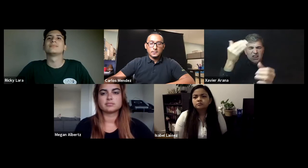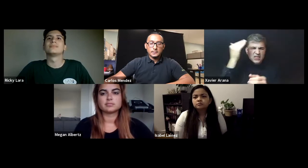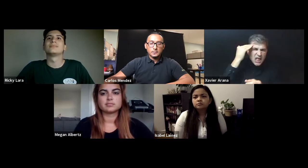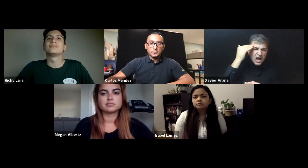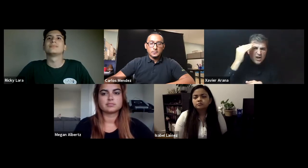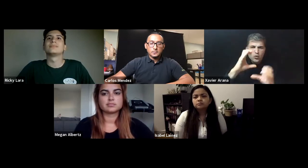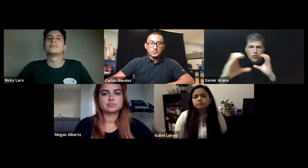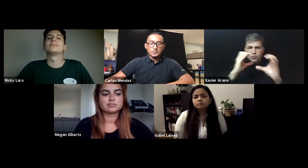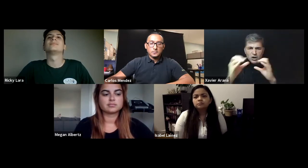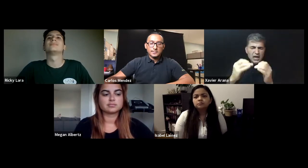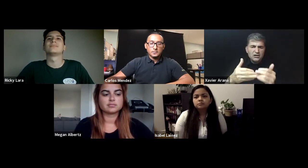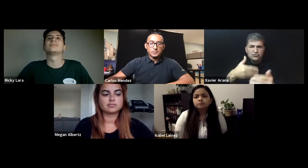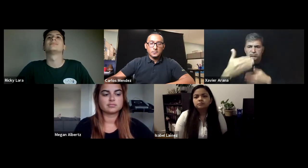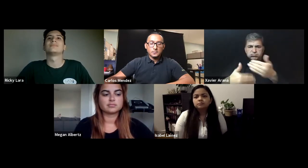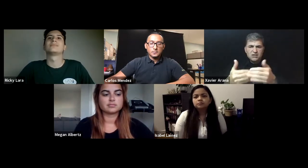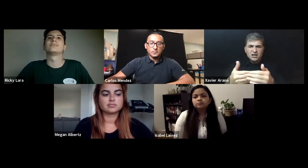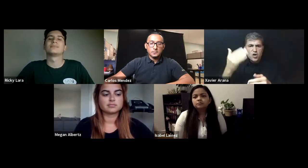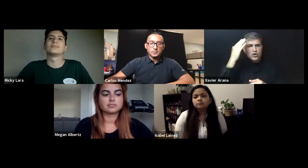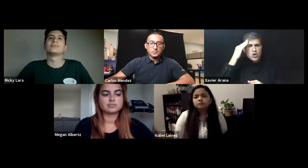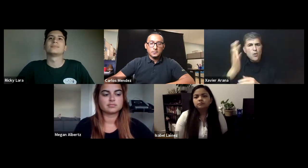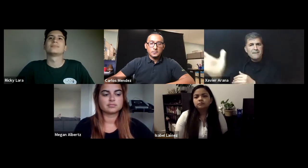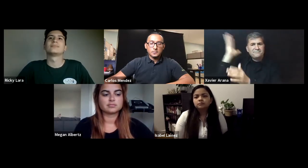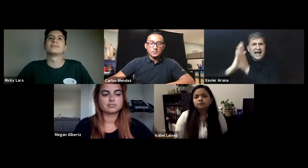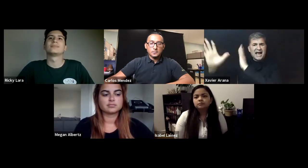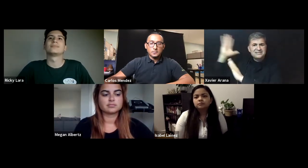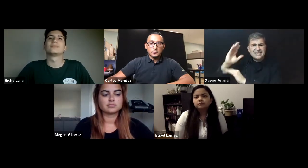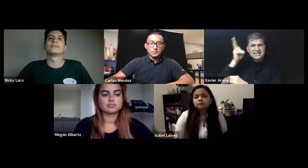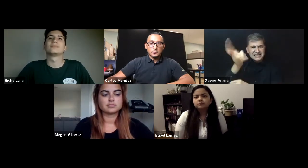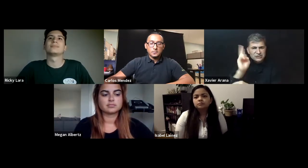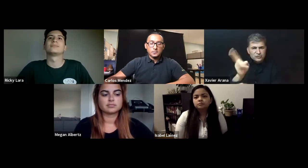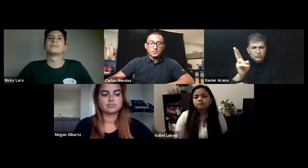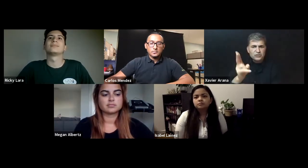know that they are smart, you know, they are able to communicate with you,